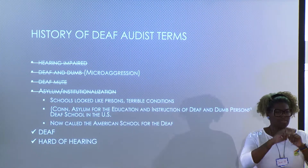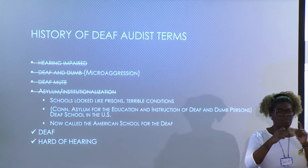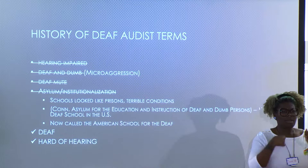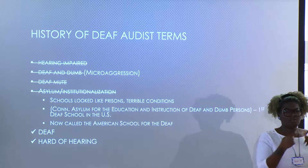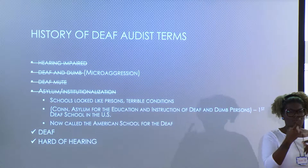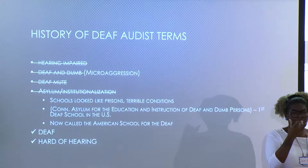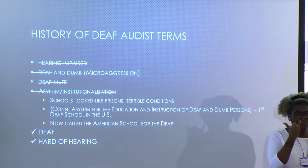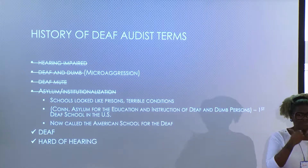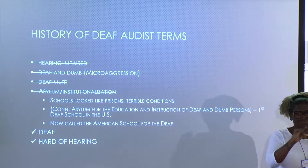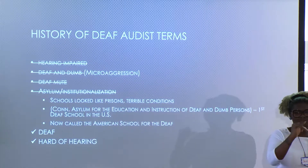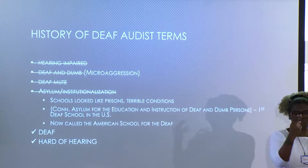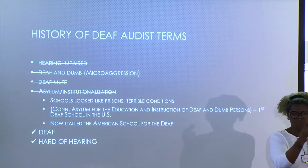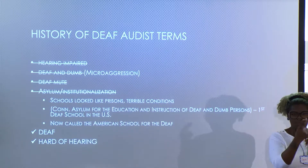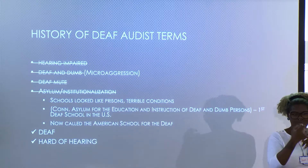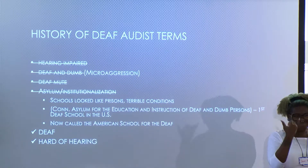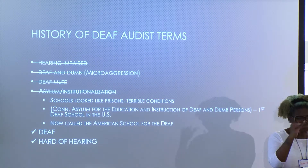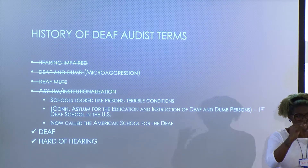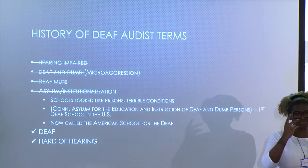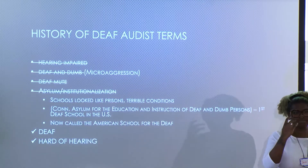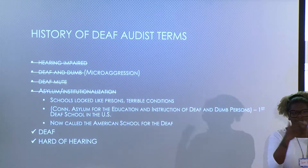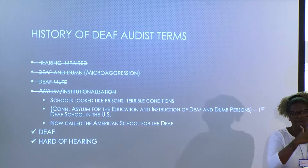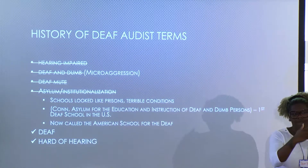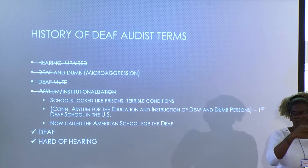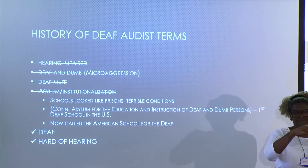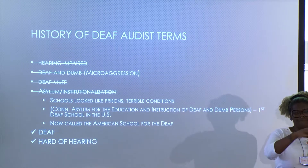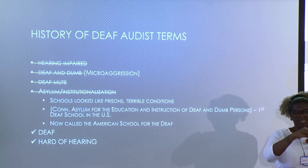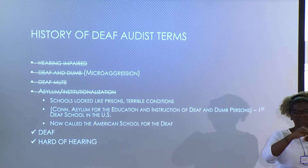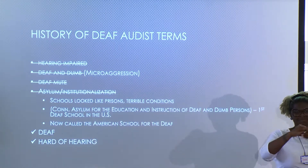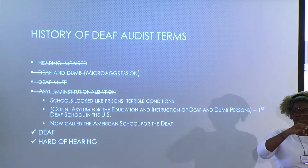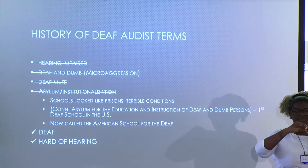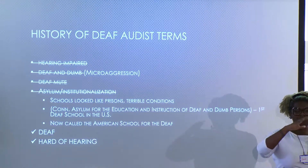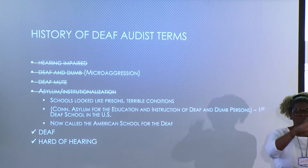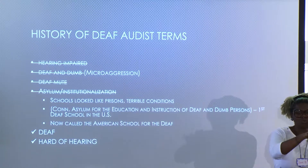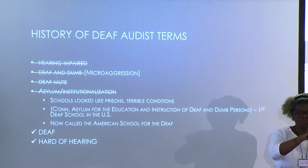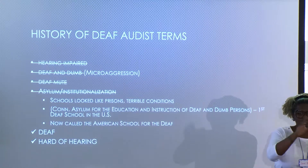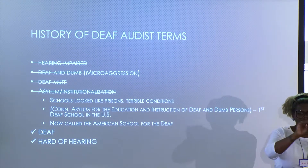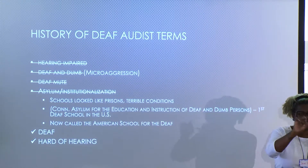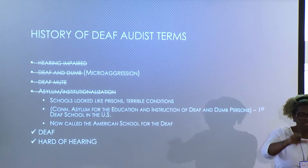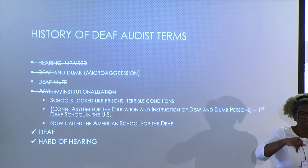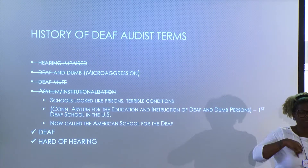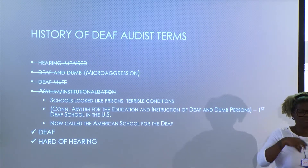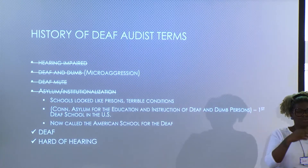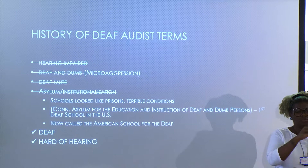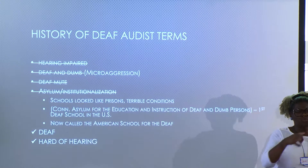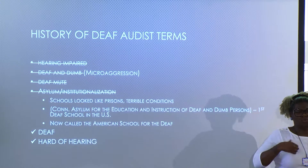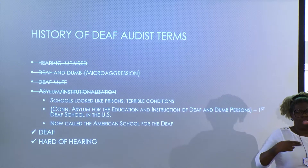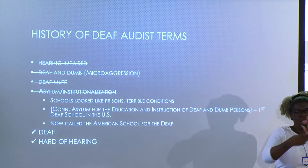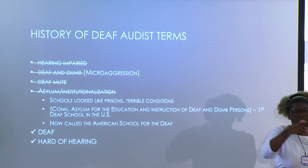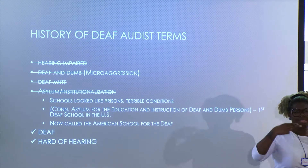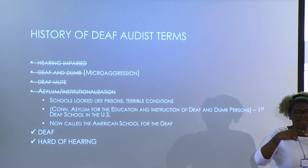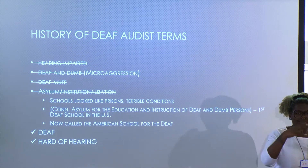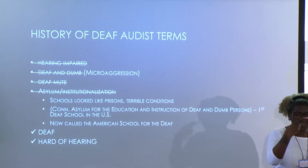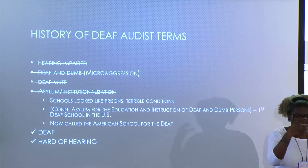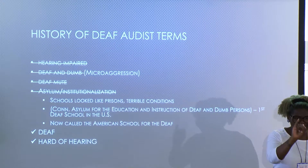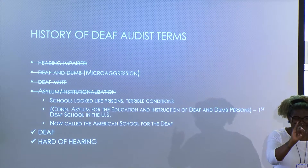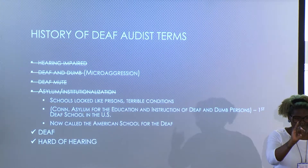"Hearing-impaired" is a fairly old term. It's still in use often today, especially within the school systems.